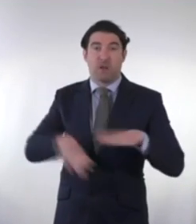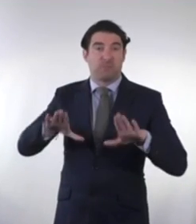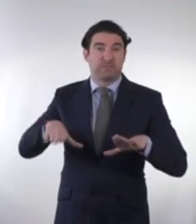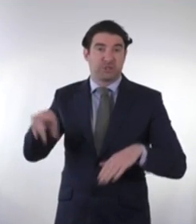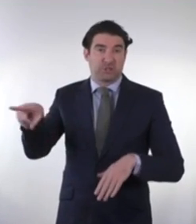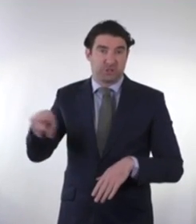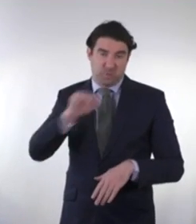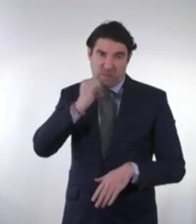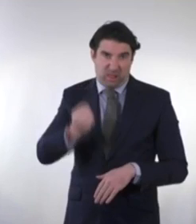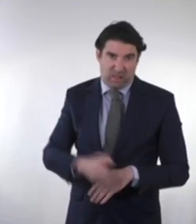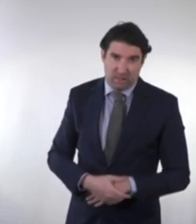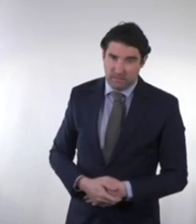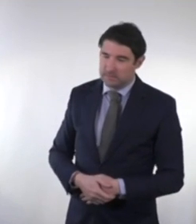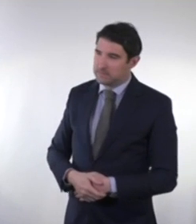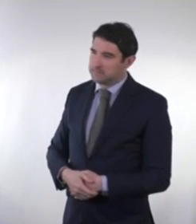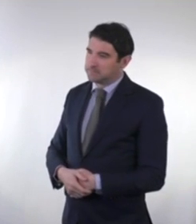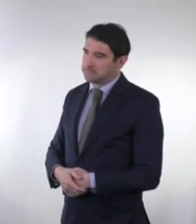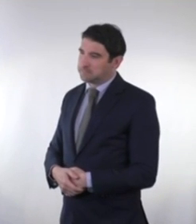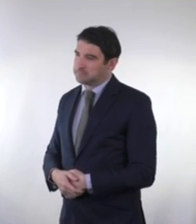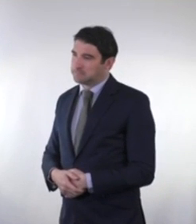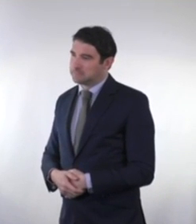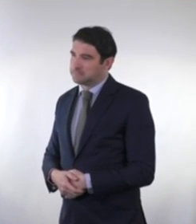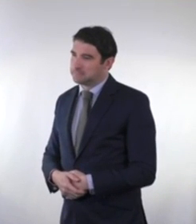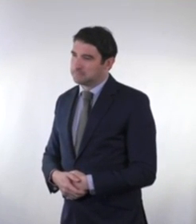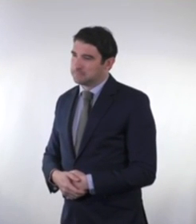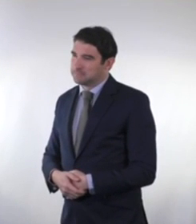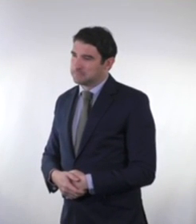The Prime Minister We are doing everything we can to save every job